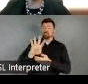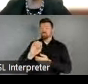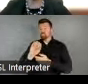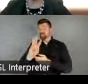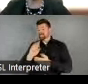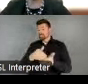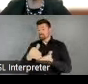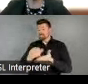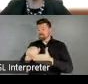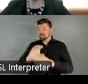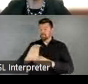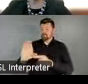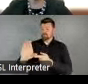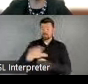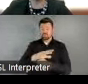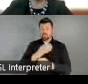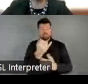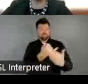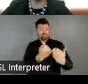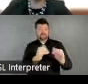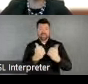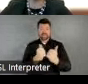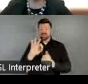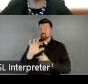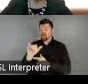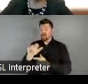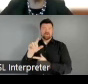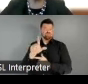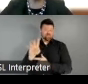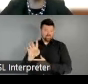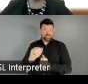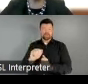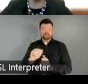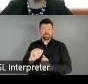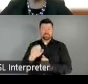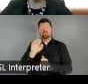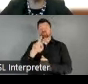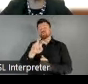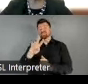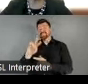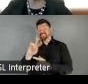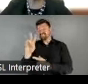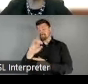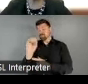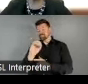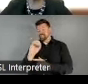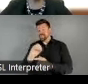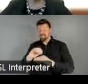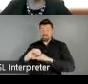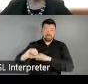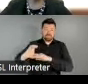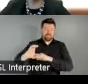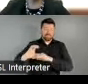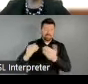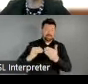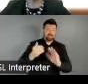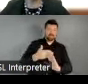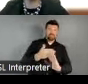local arts agencies in fiscal year '24, a 270% increase over fiscal year '21 levels. In addition